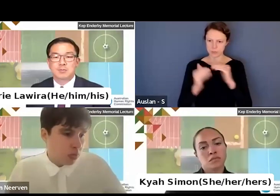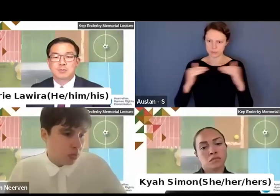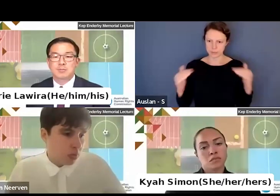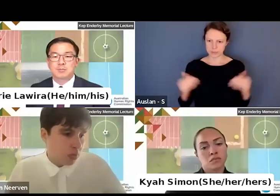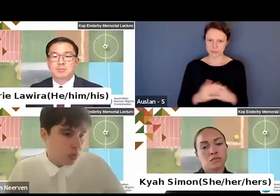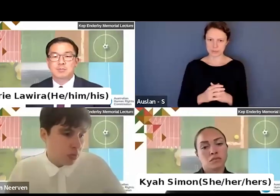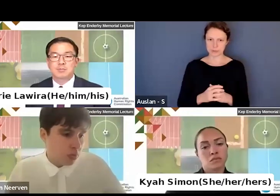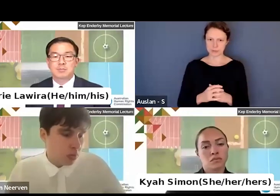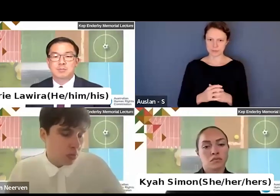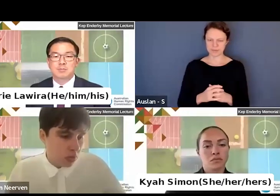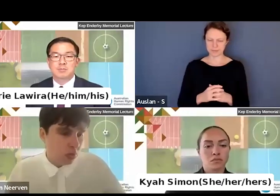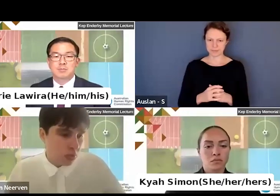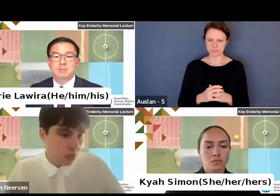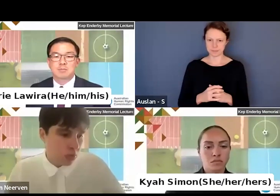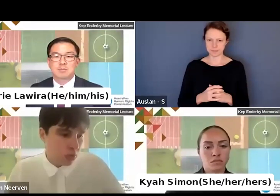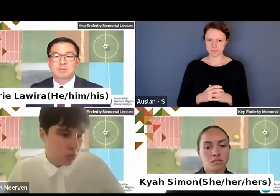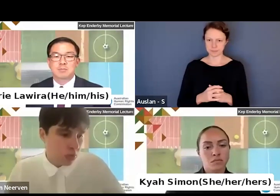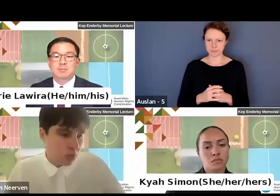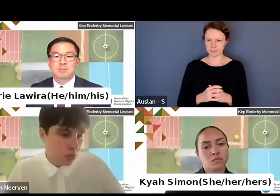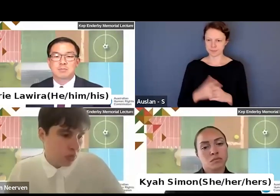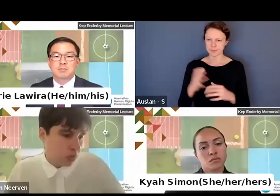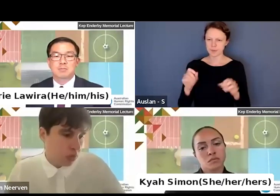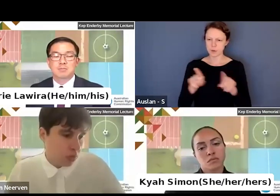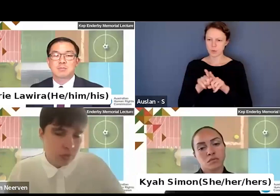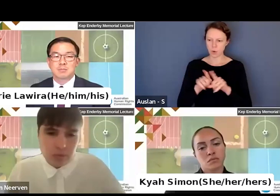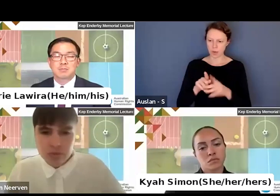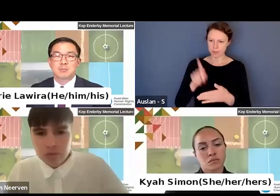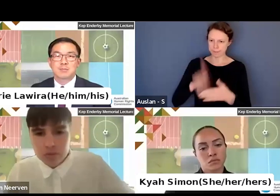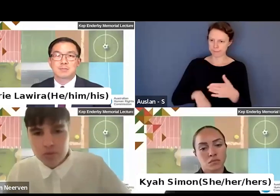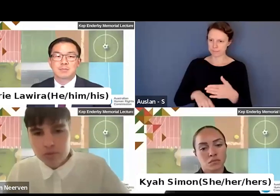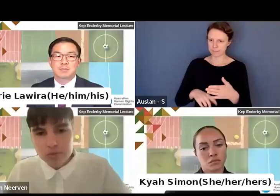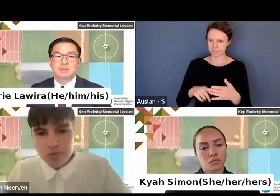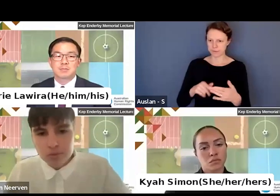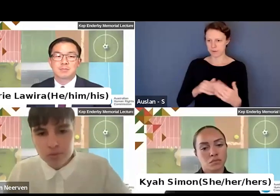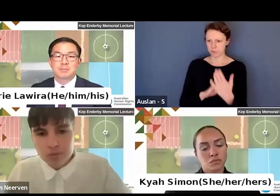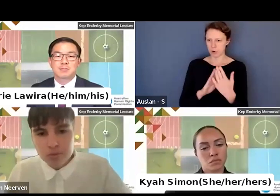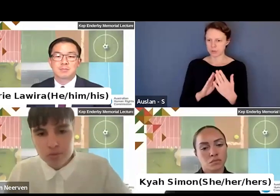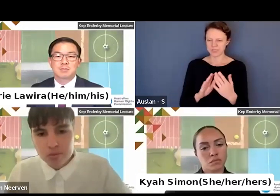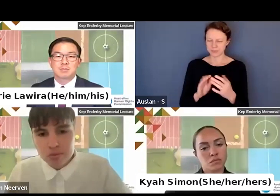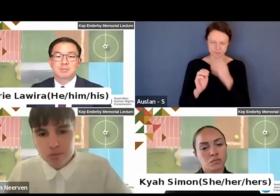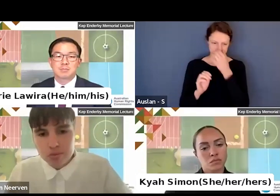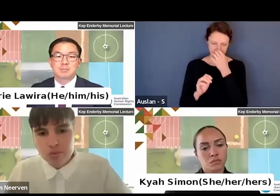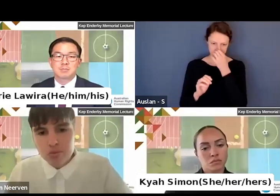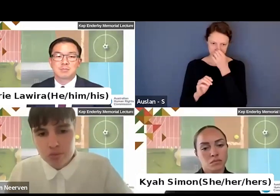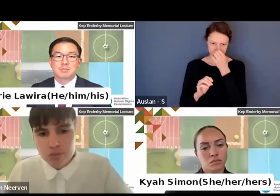that rather than the kind of punitive approach, I think it would be much better the kind of stuff that Kiah talked about